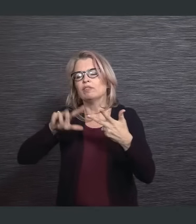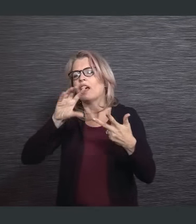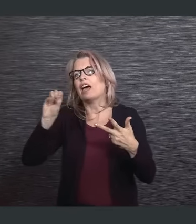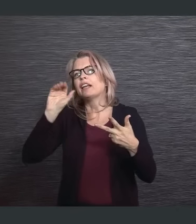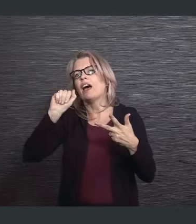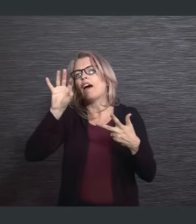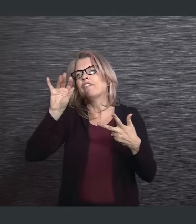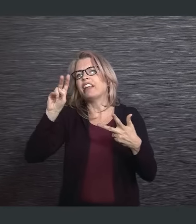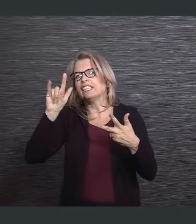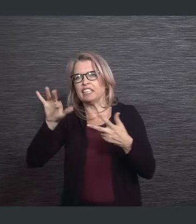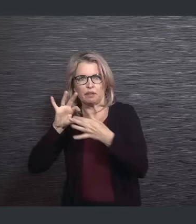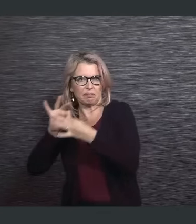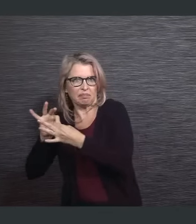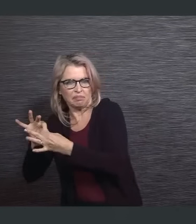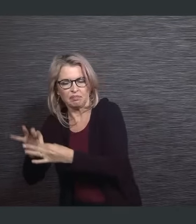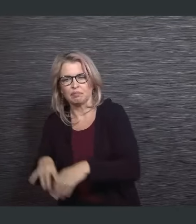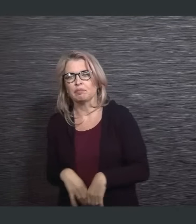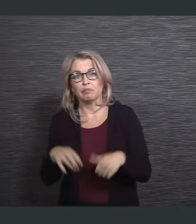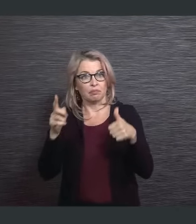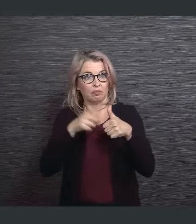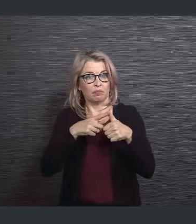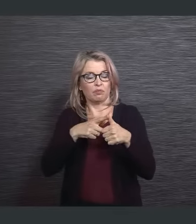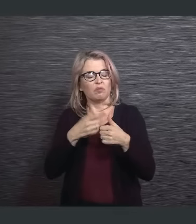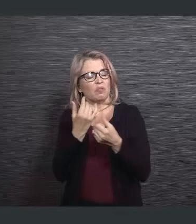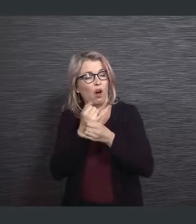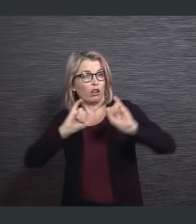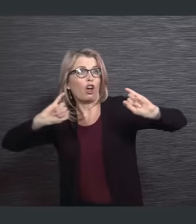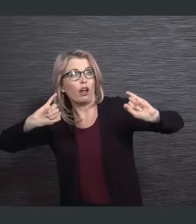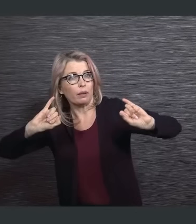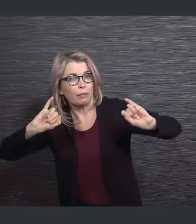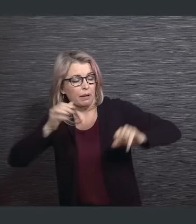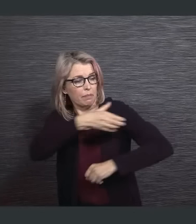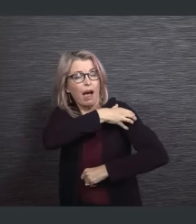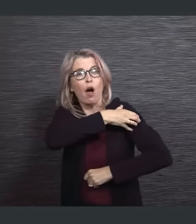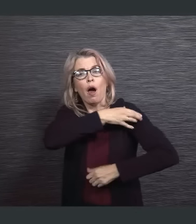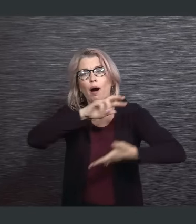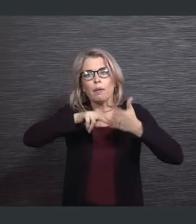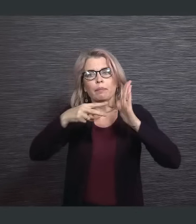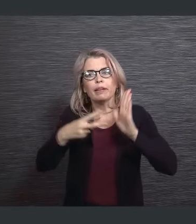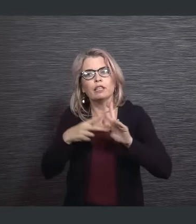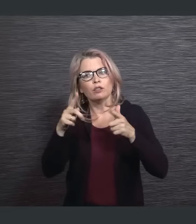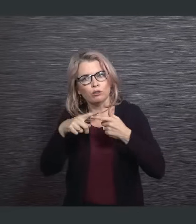Autonomy delivers a new way to experience mobility.